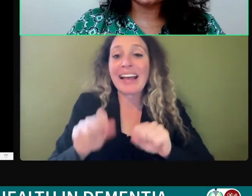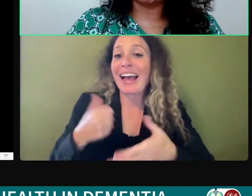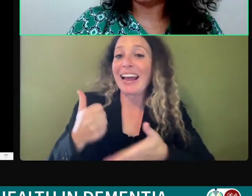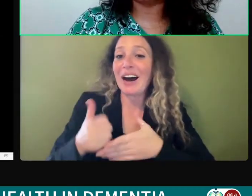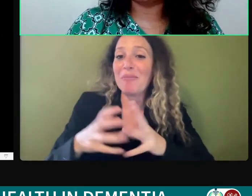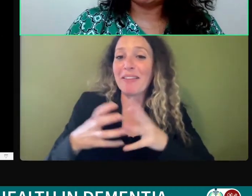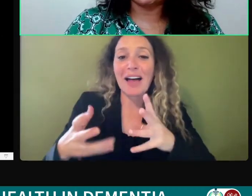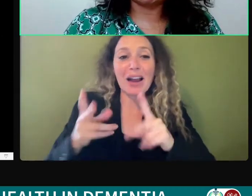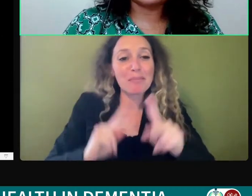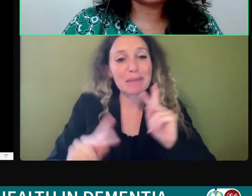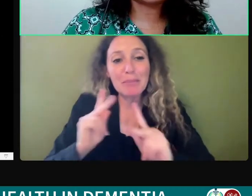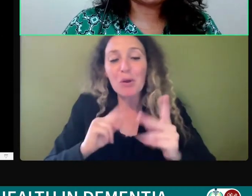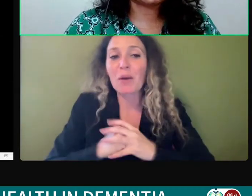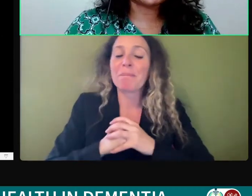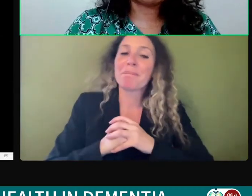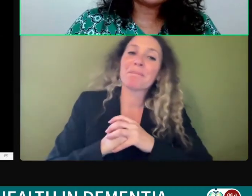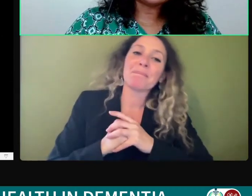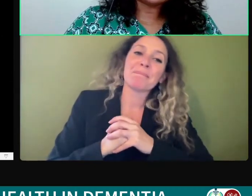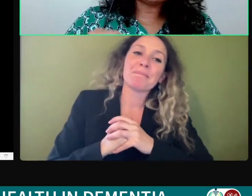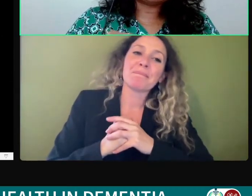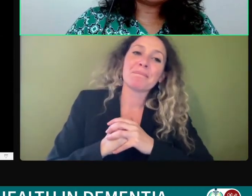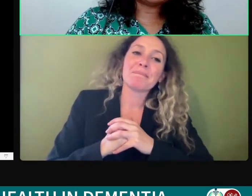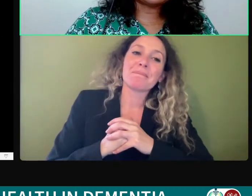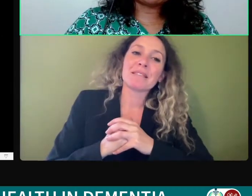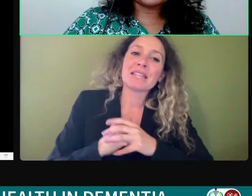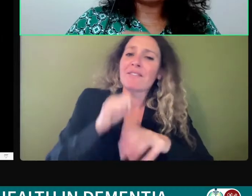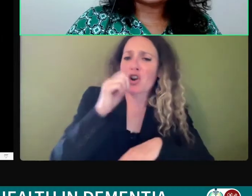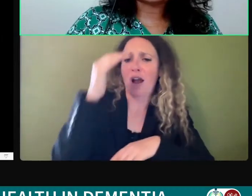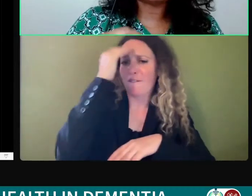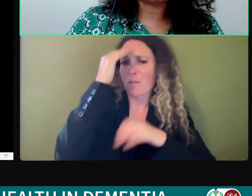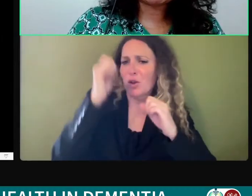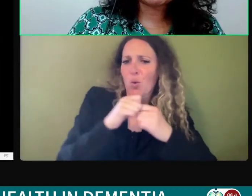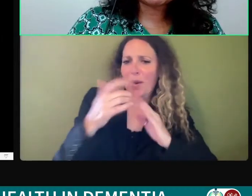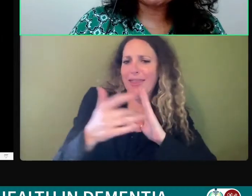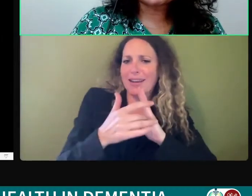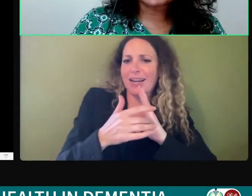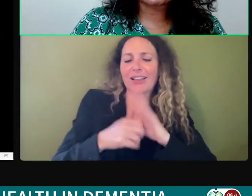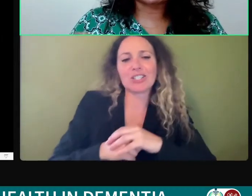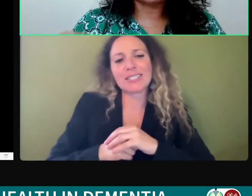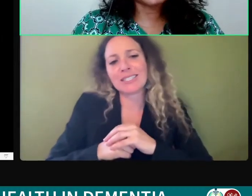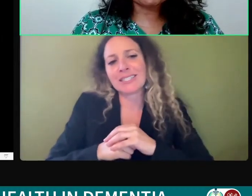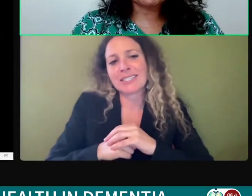if they're less familiar with the technology. Having a telephone Help Desk for tech support